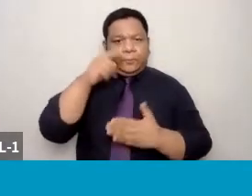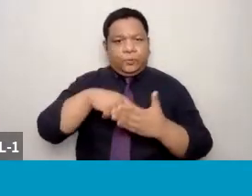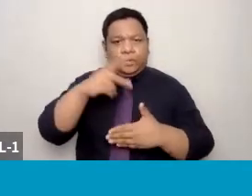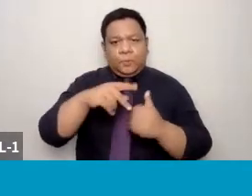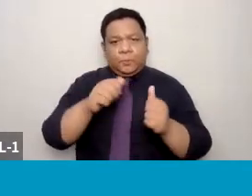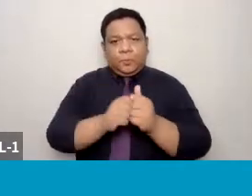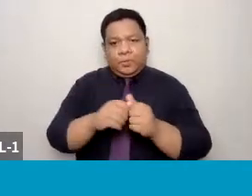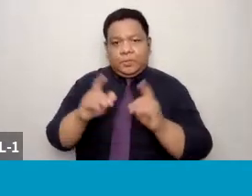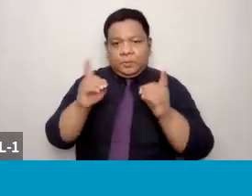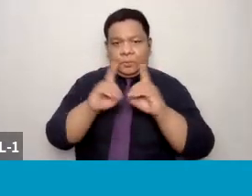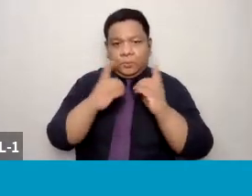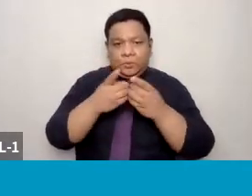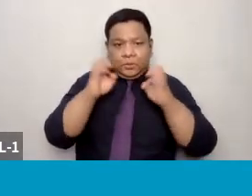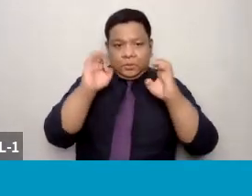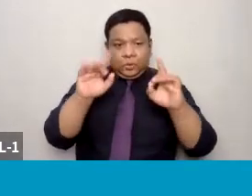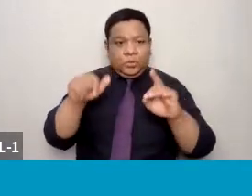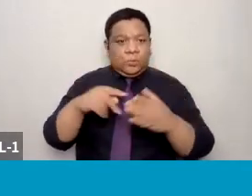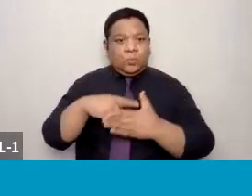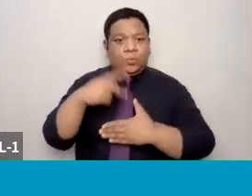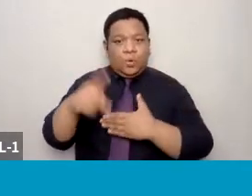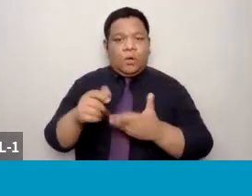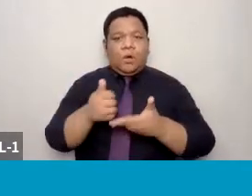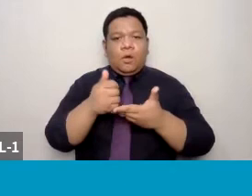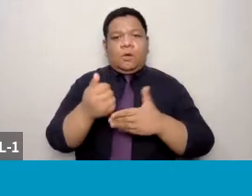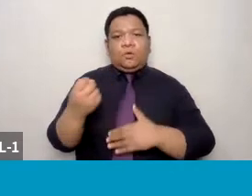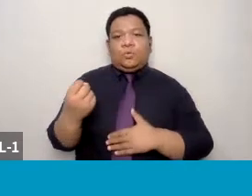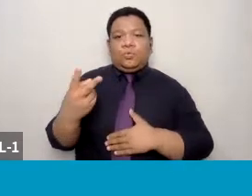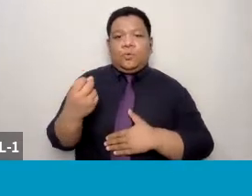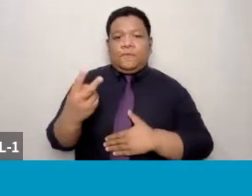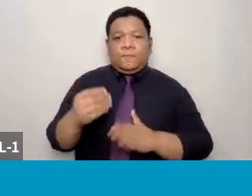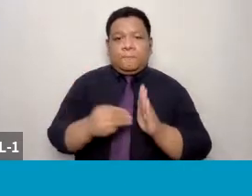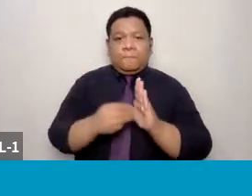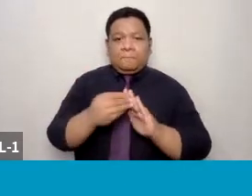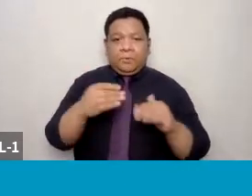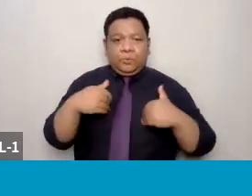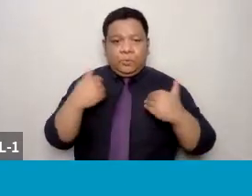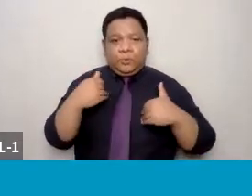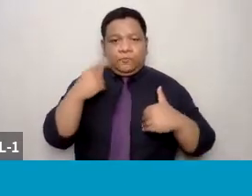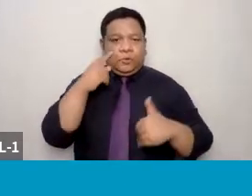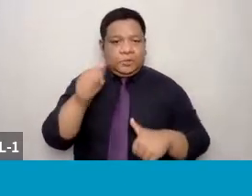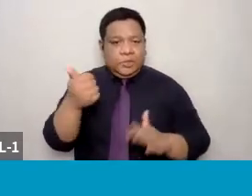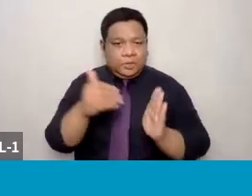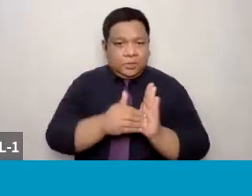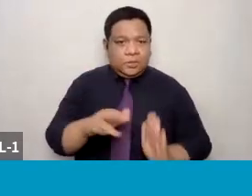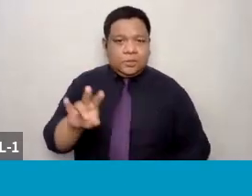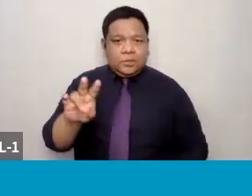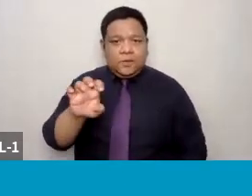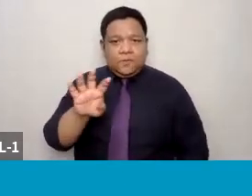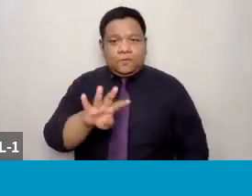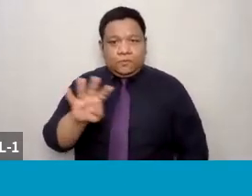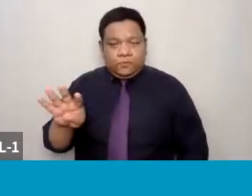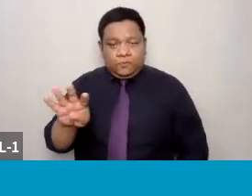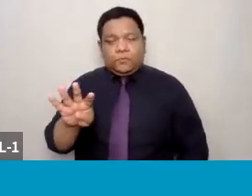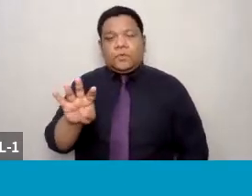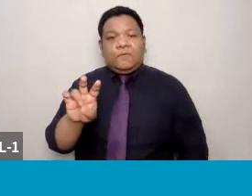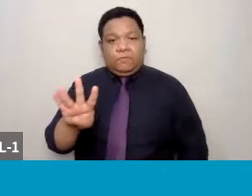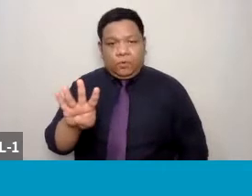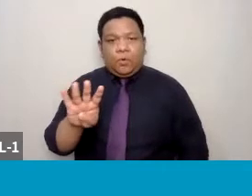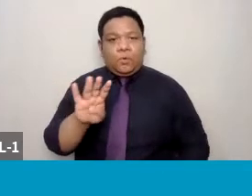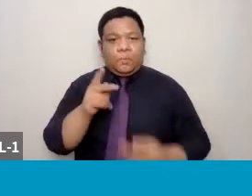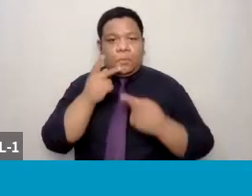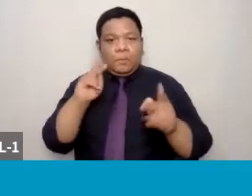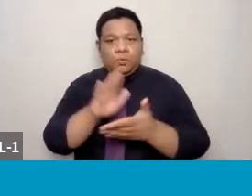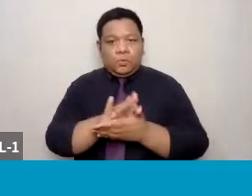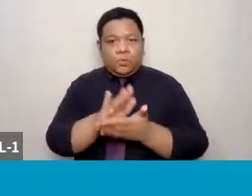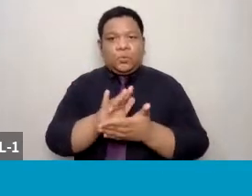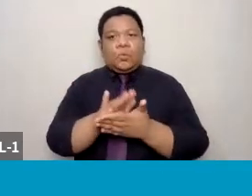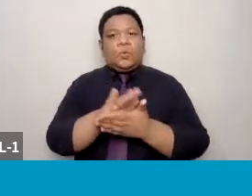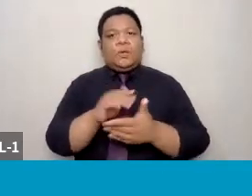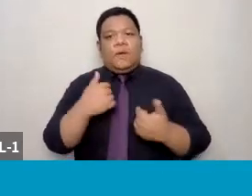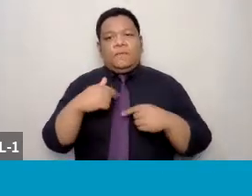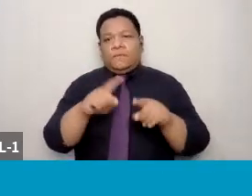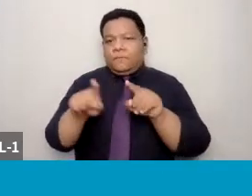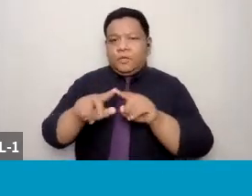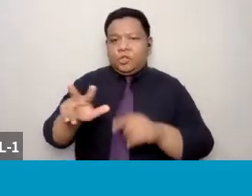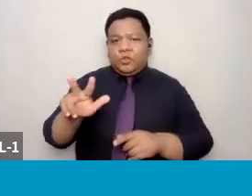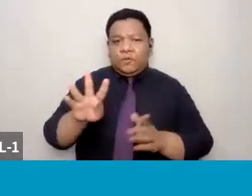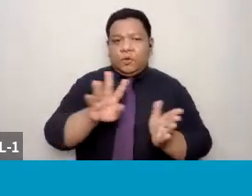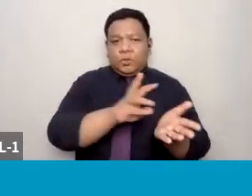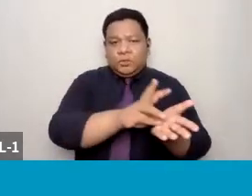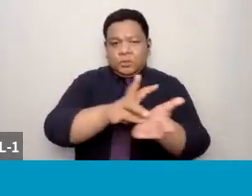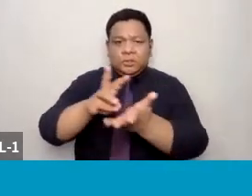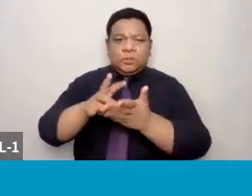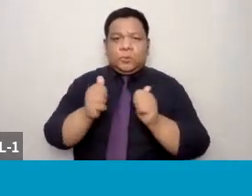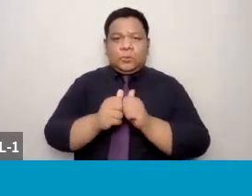This program has helped 12 million youth in 10,774 public schools and Bahay Bulilit learning centers in 34 cities in partnership with the LGUs and DSWD.